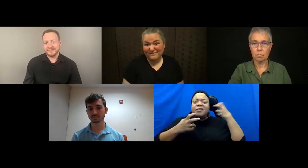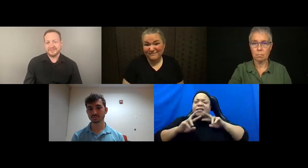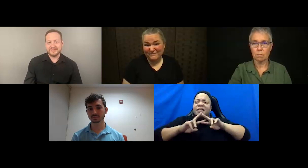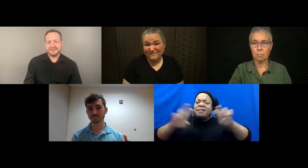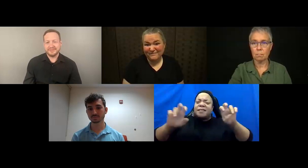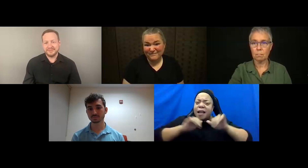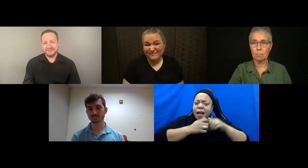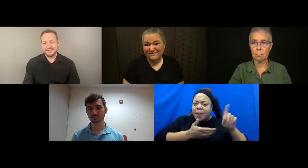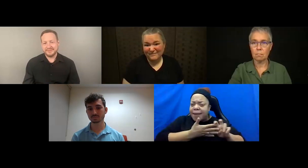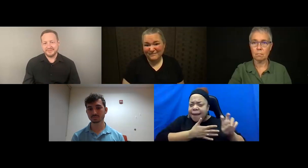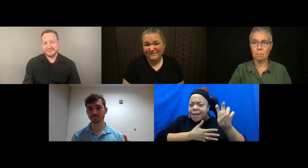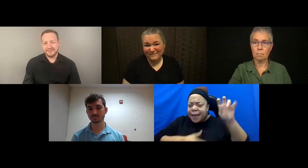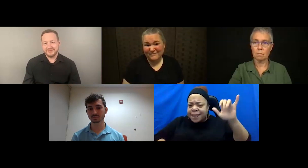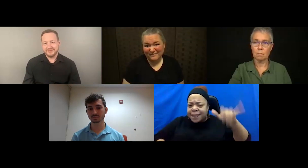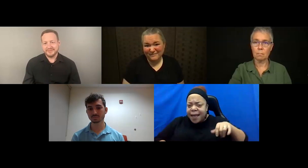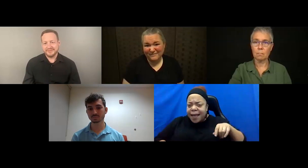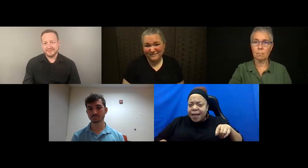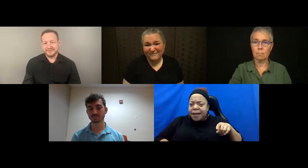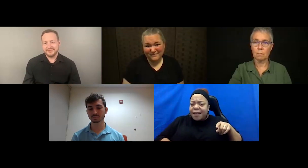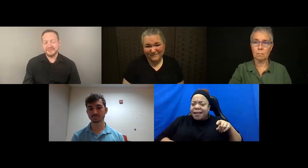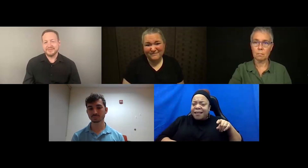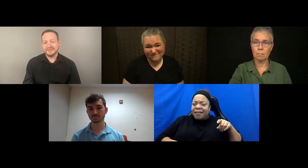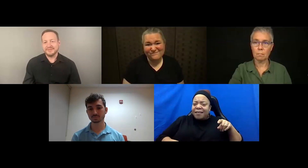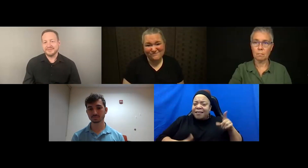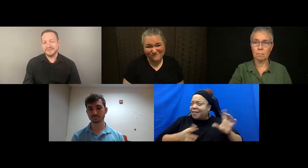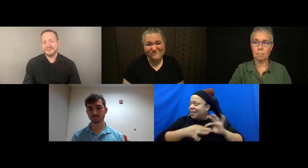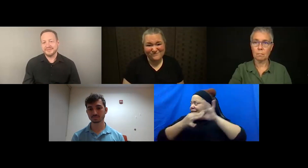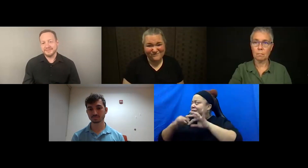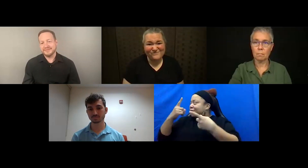There's a palette of colors, how does someone analyze and navigate that?